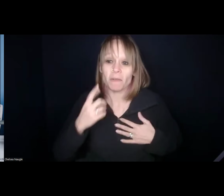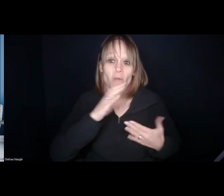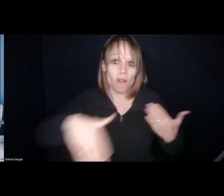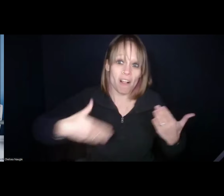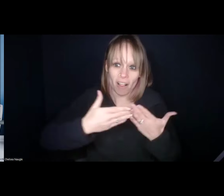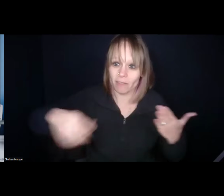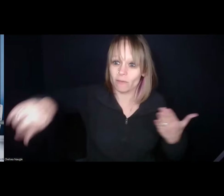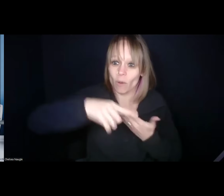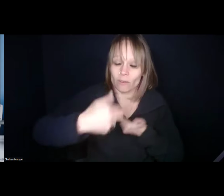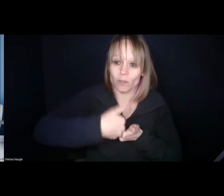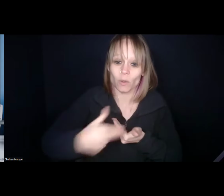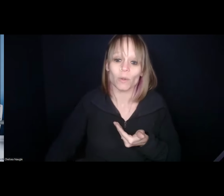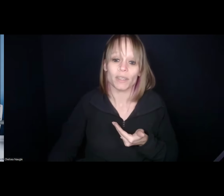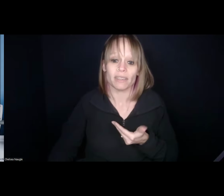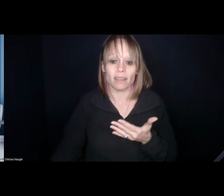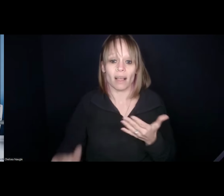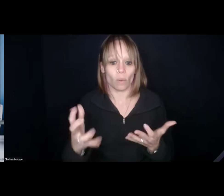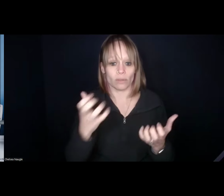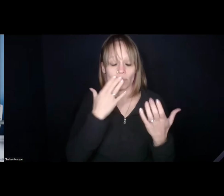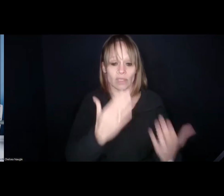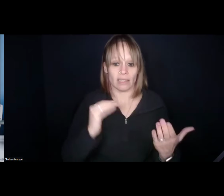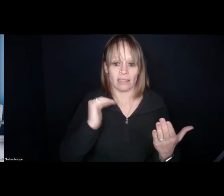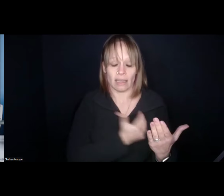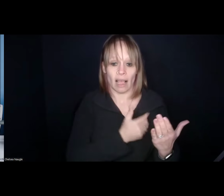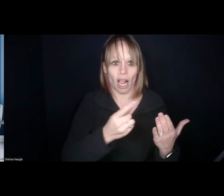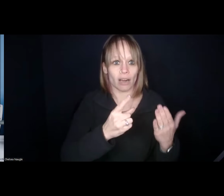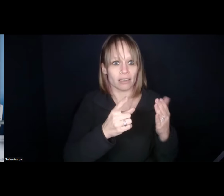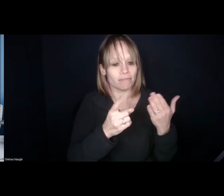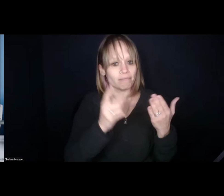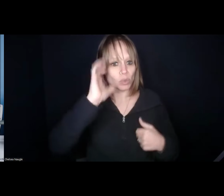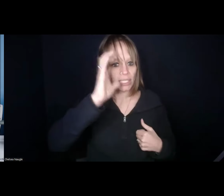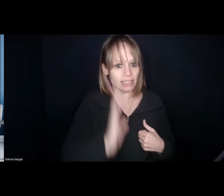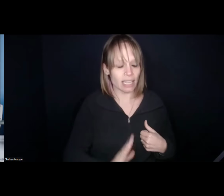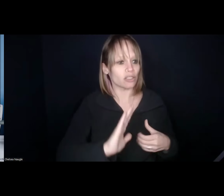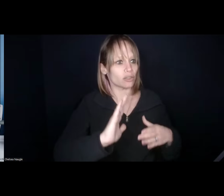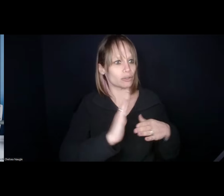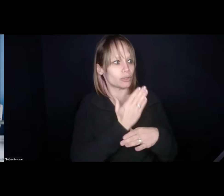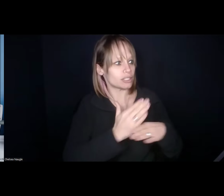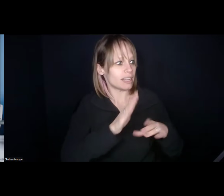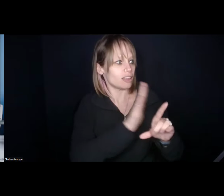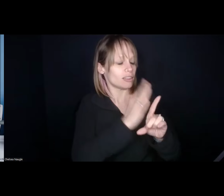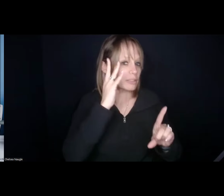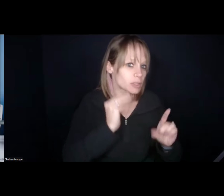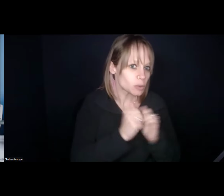to thank our presenters for taking time out of their day to share their experiences with us. We are so grateful